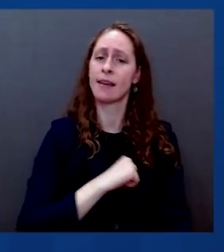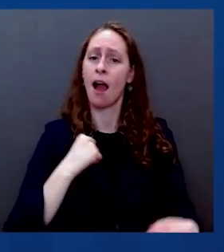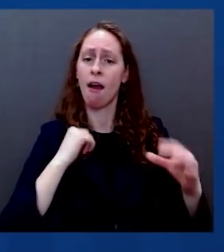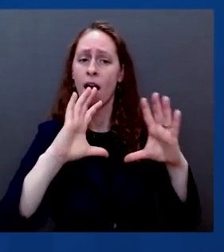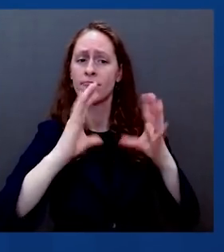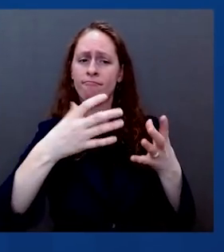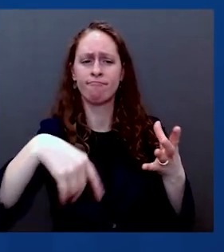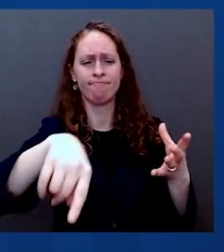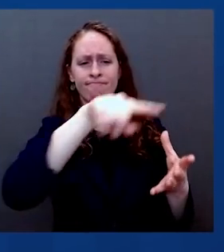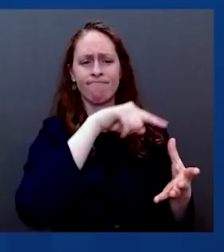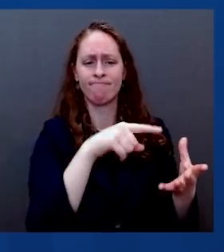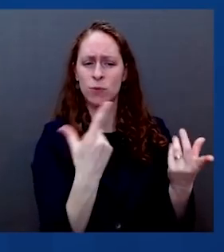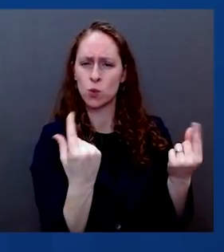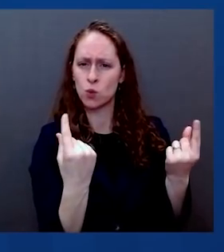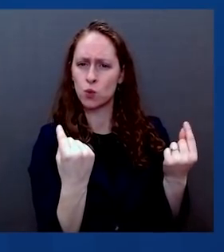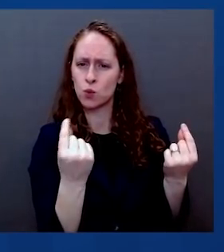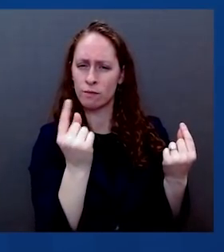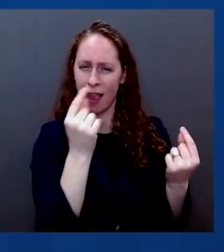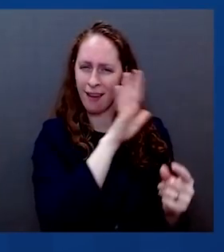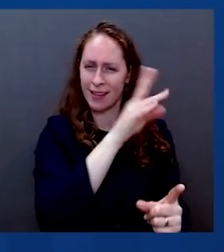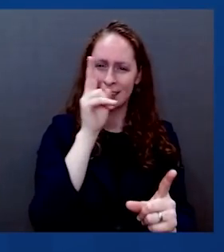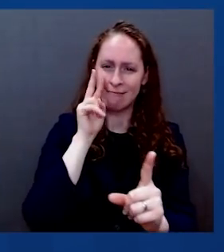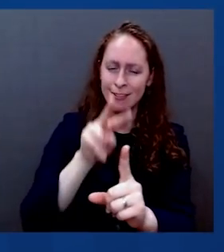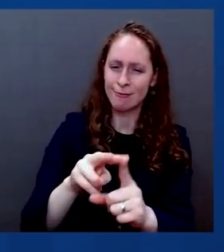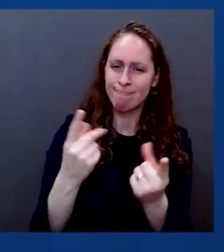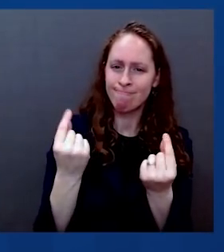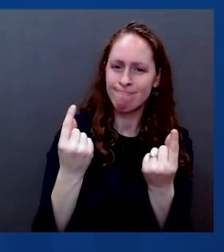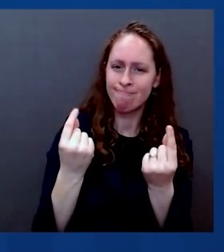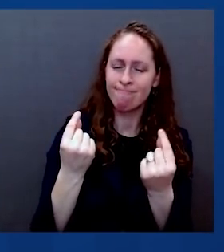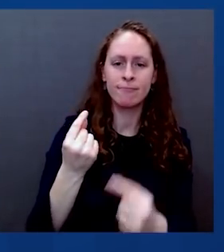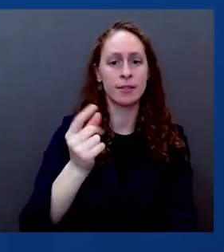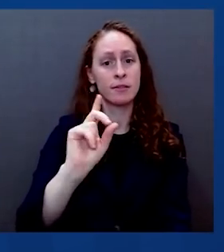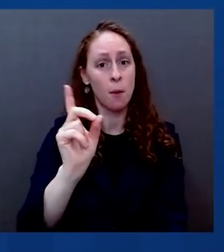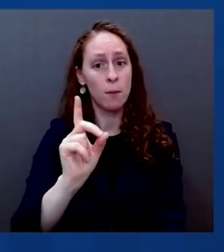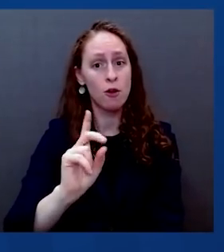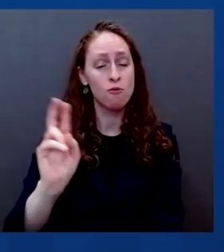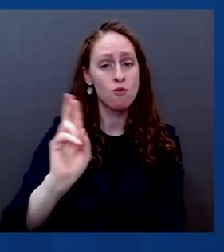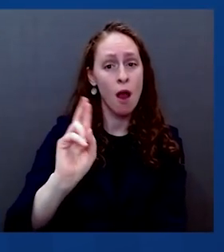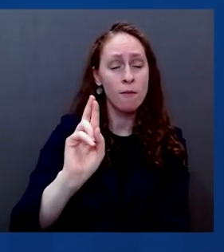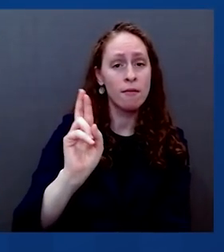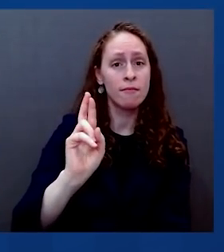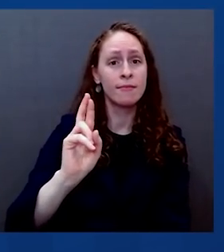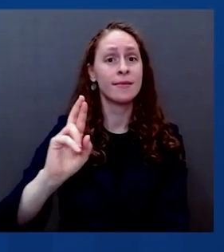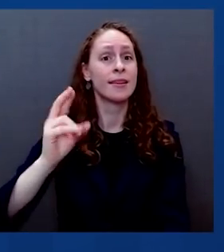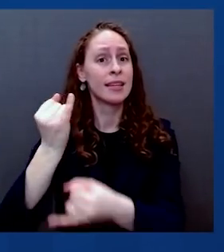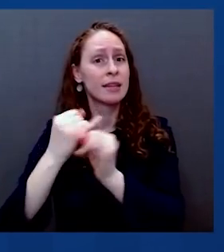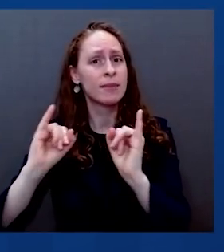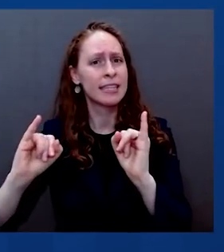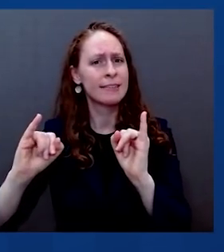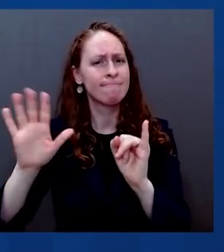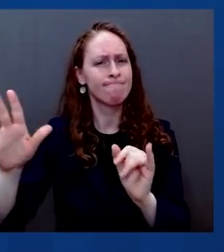will have to declare where they stand, not just for the moment, but for the ages.